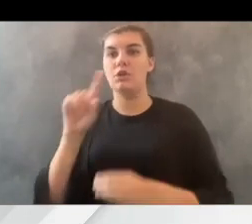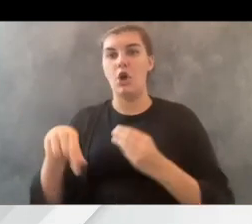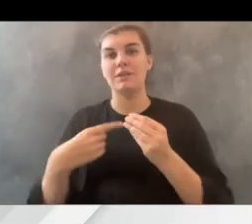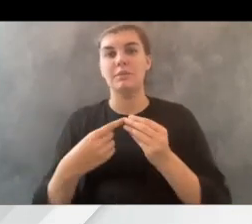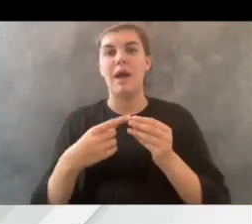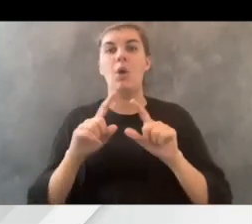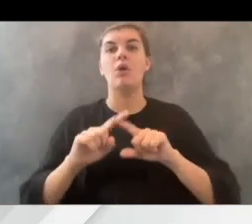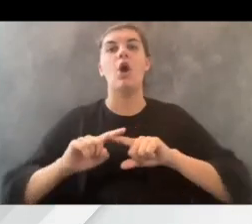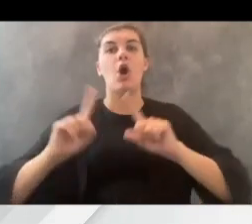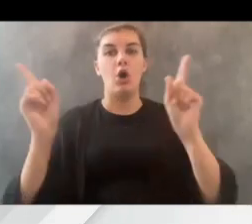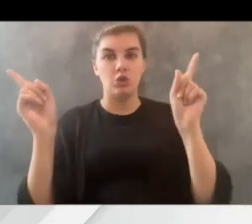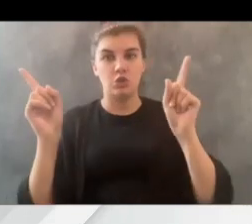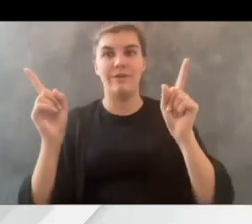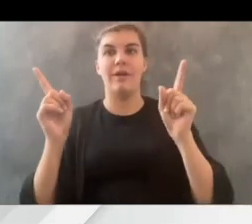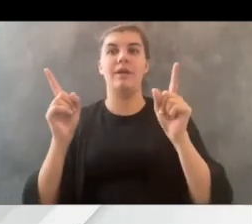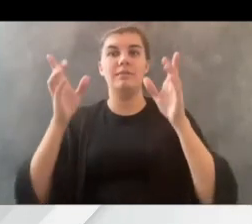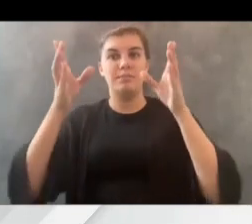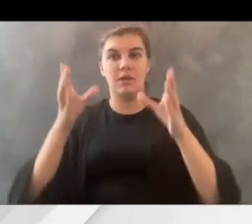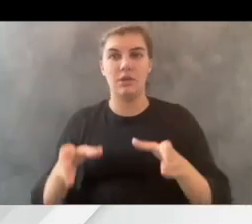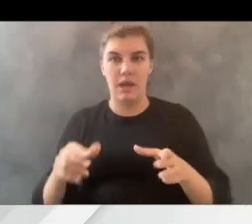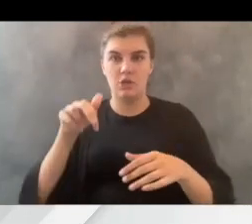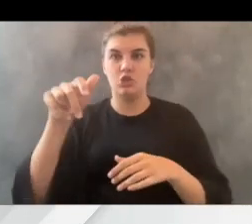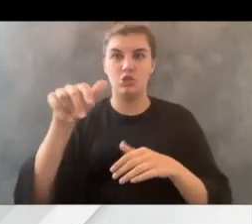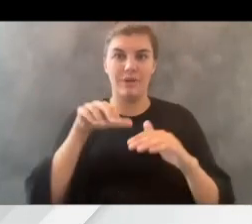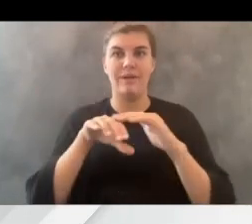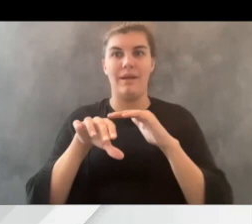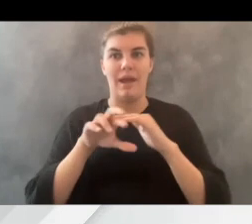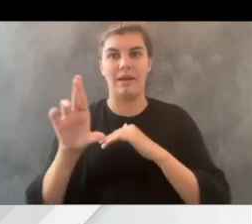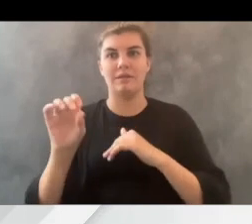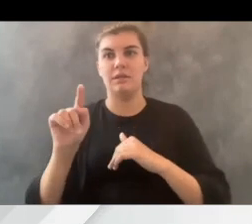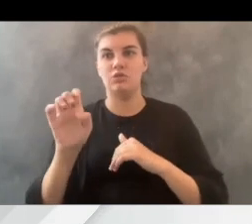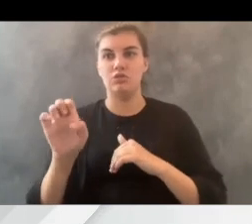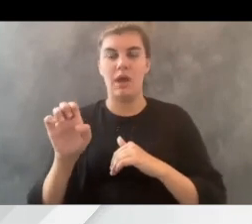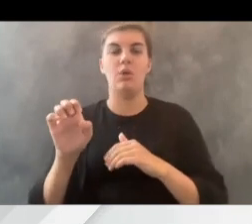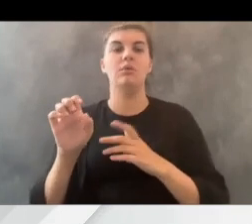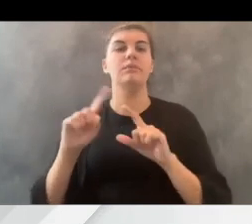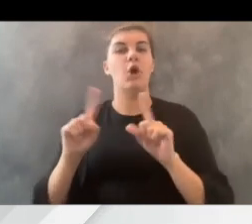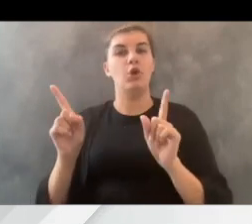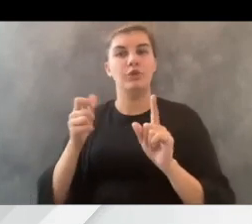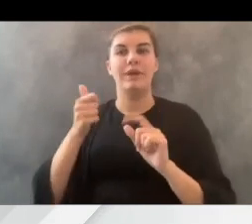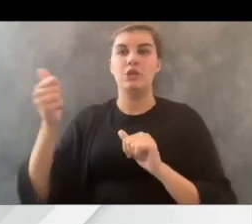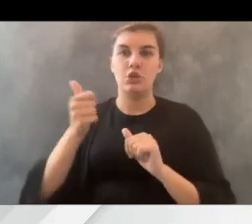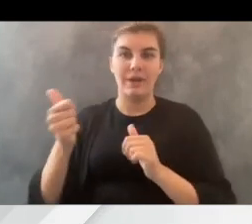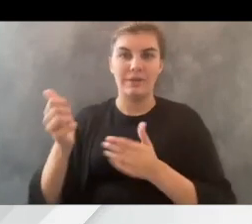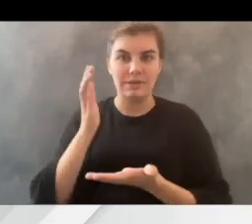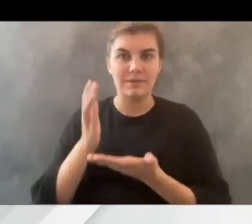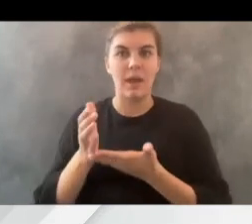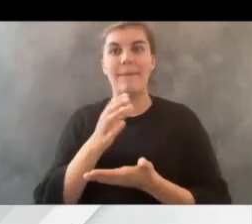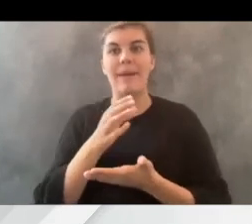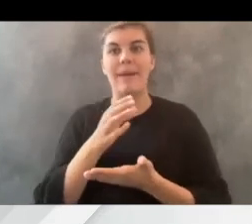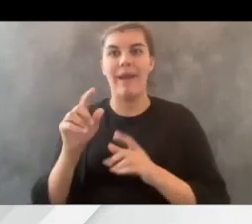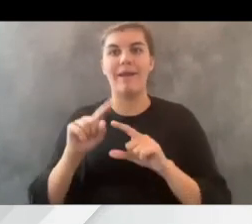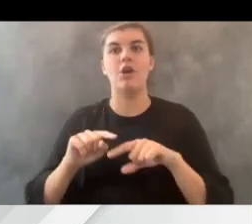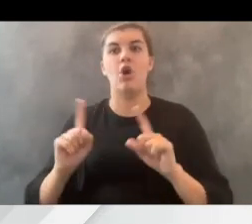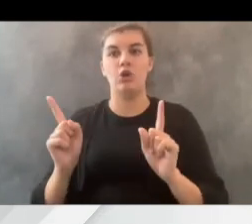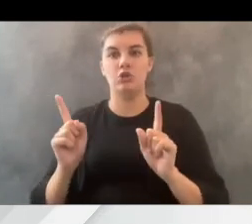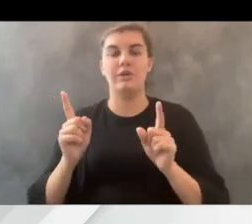pedestrian access routes, alternate transit stops, and alternate passenger loading zones.